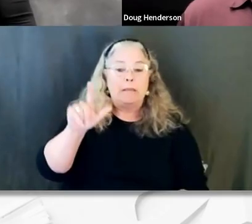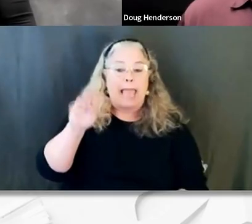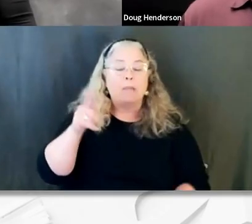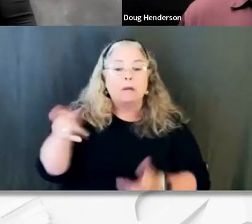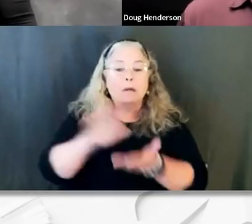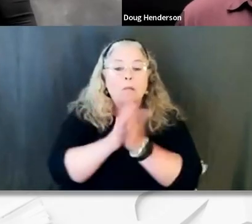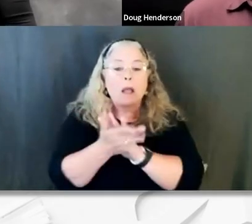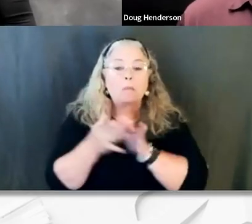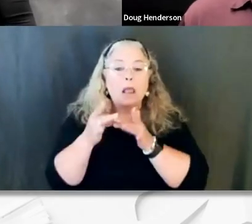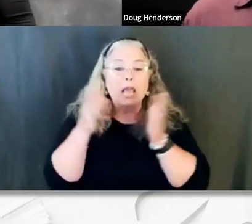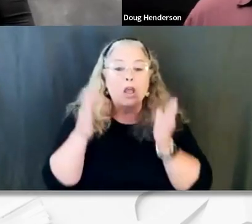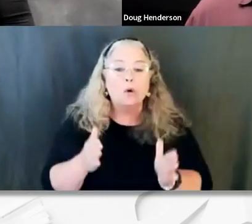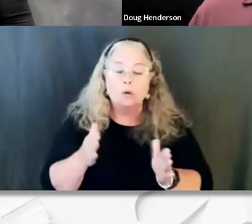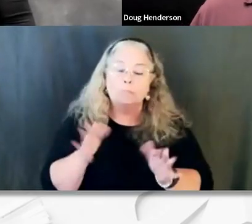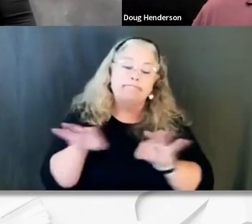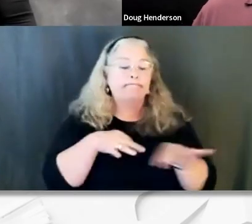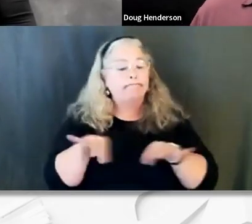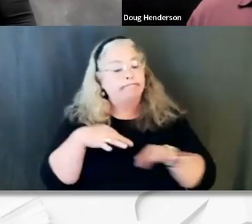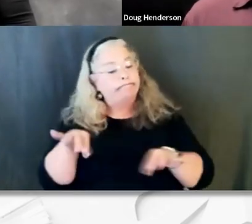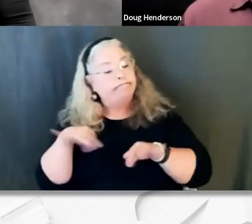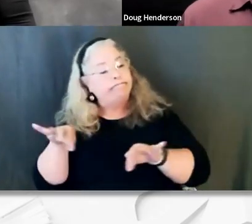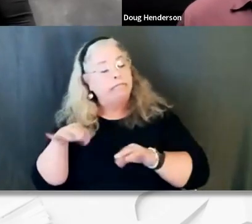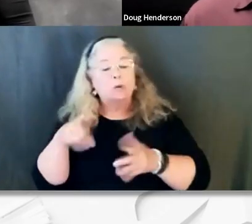That's the person upfront explaining to all the other kids “This is what you want to do. This is